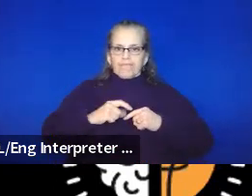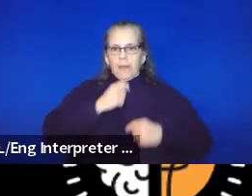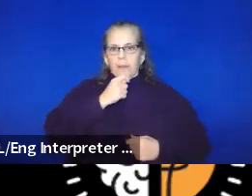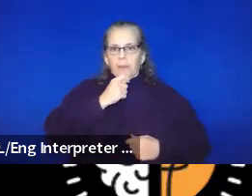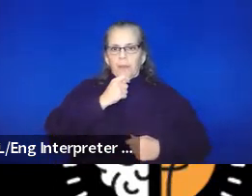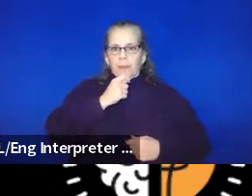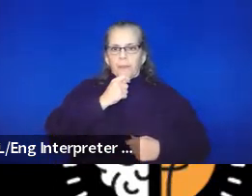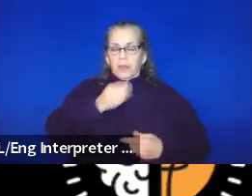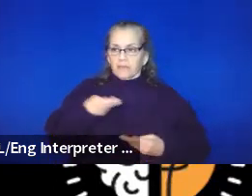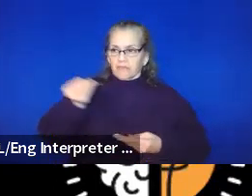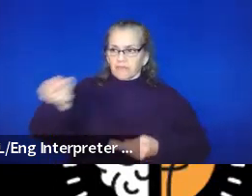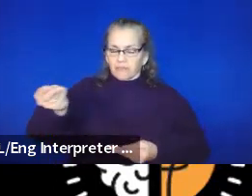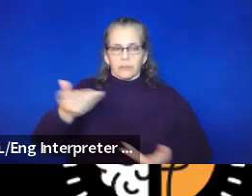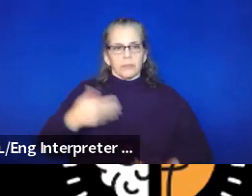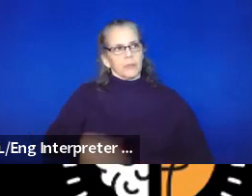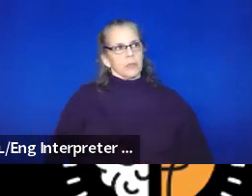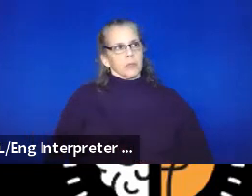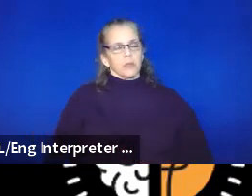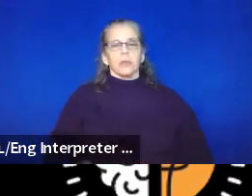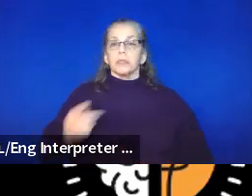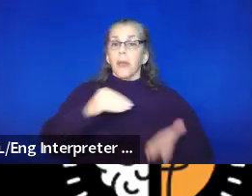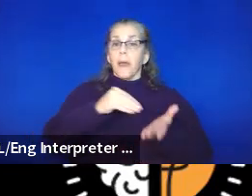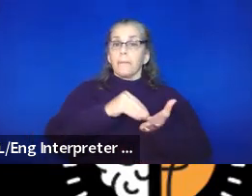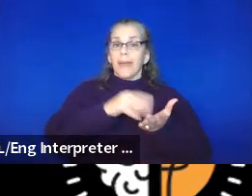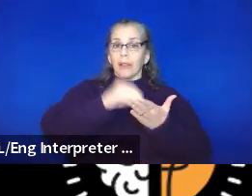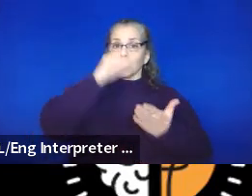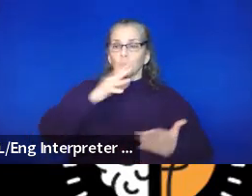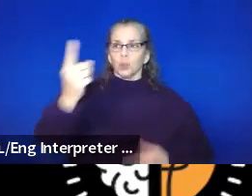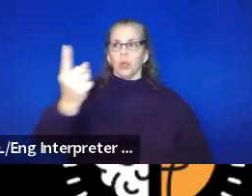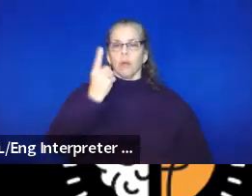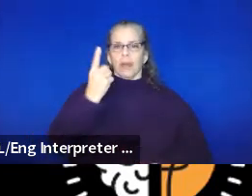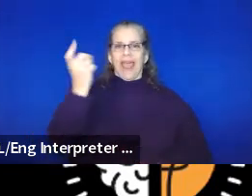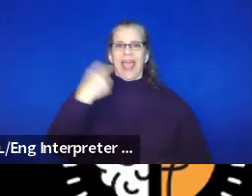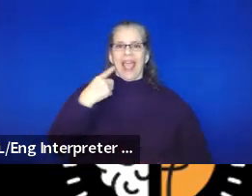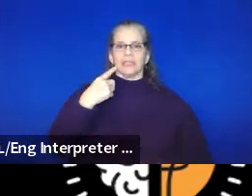come up to me one time and say and ask me for advice and I knew [snaps fingers] what